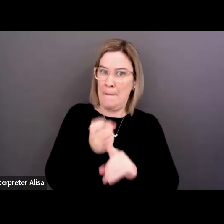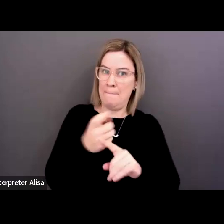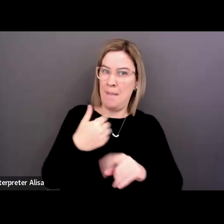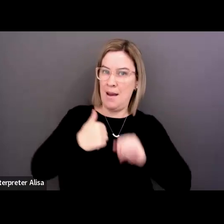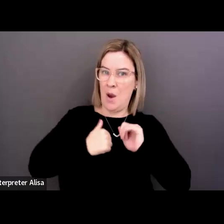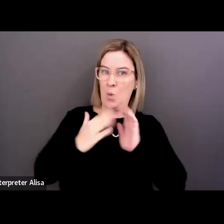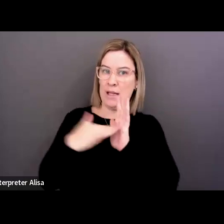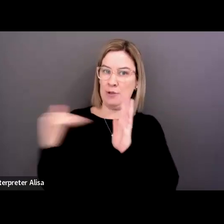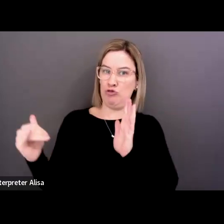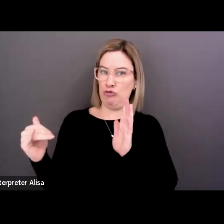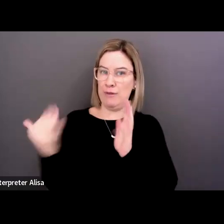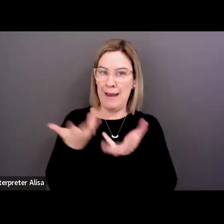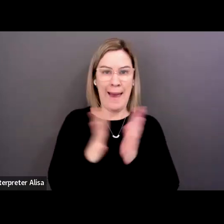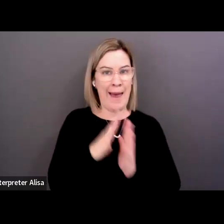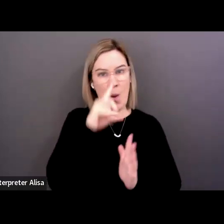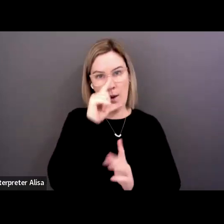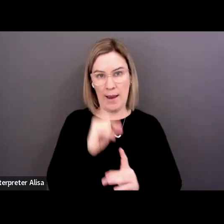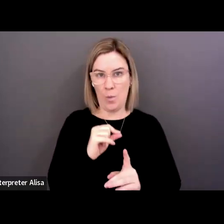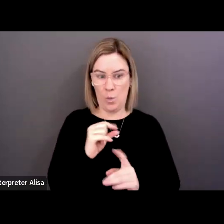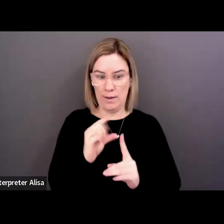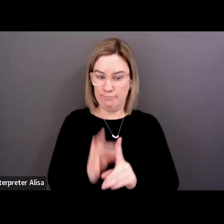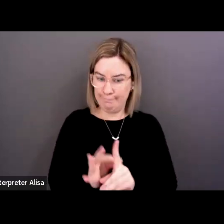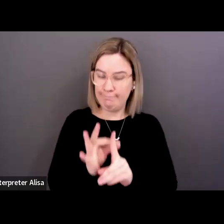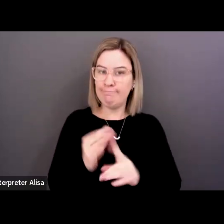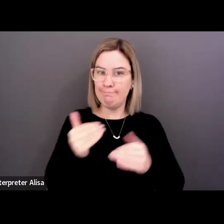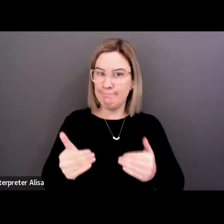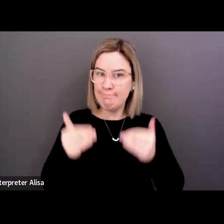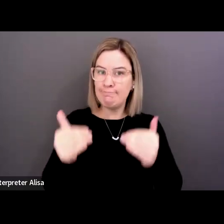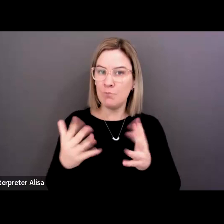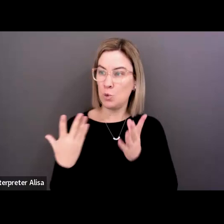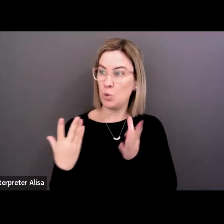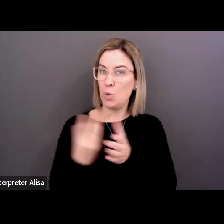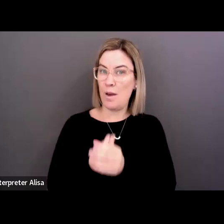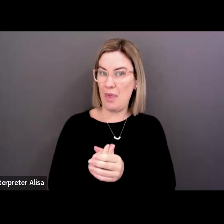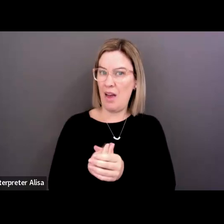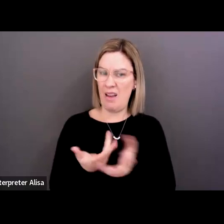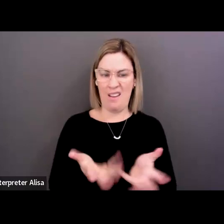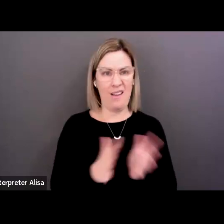topic. It's a complex conversation. But it's really a conversation about what